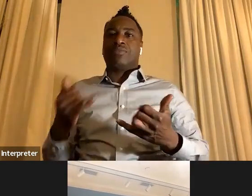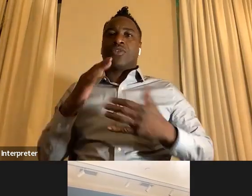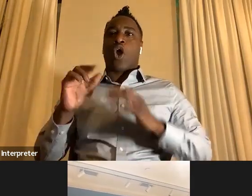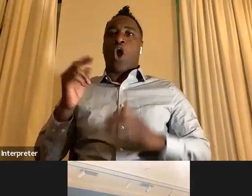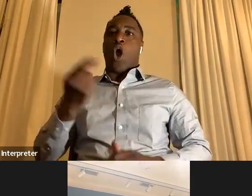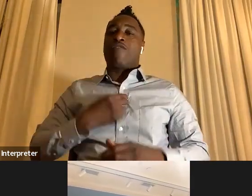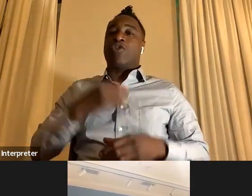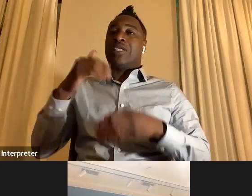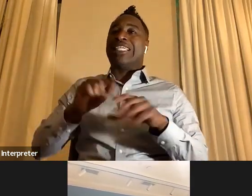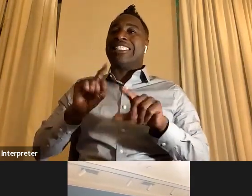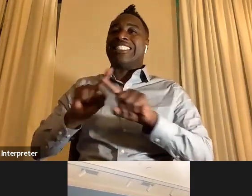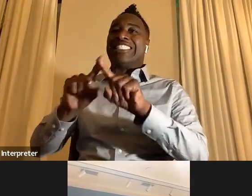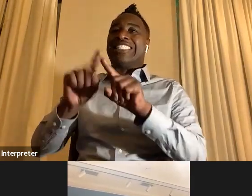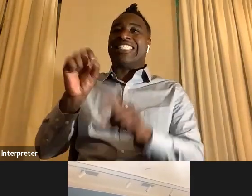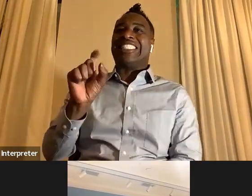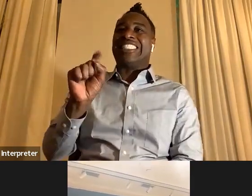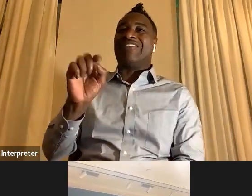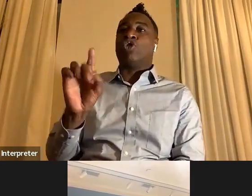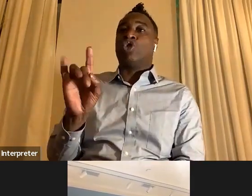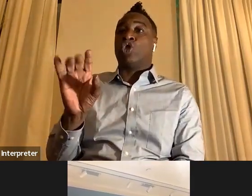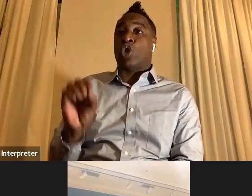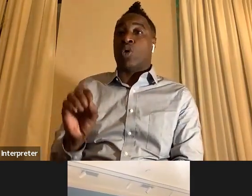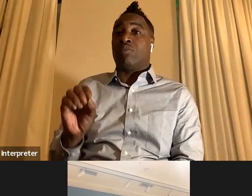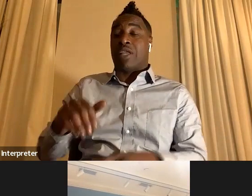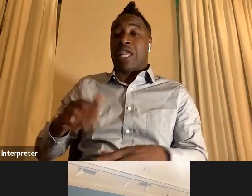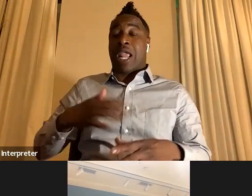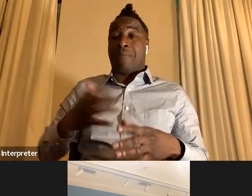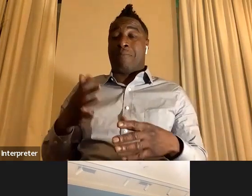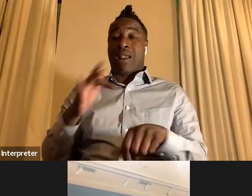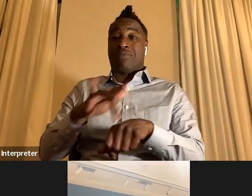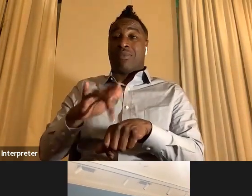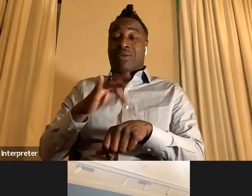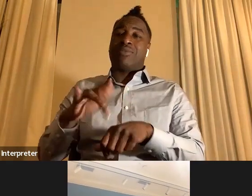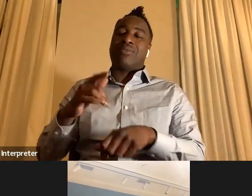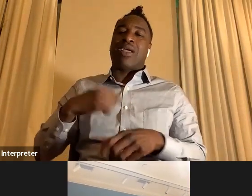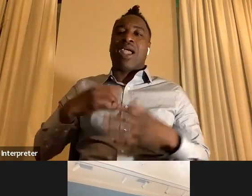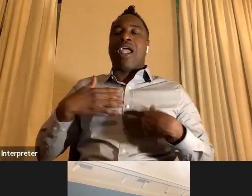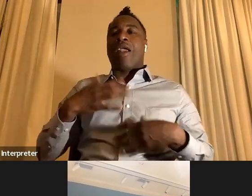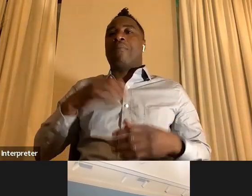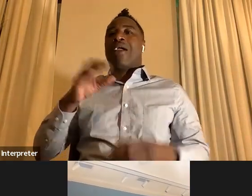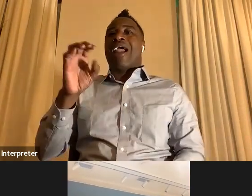So in my studio space I have my my easel, my paints and a bunch of power tools.